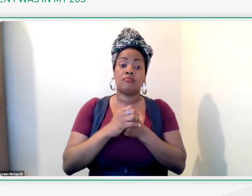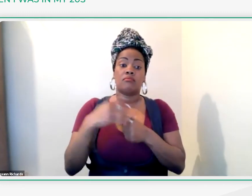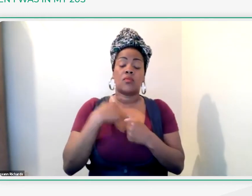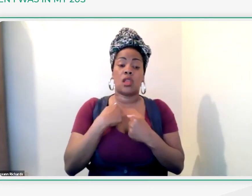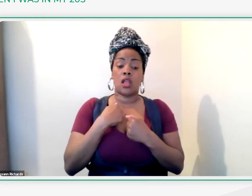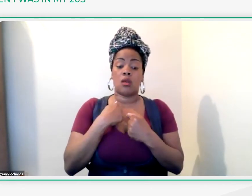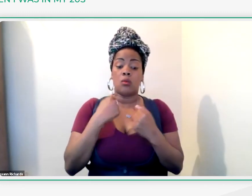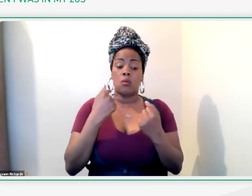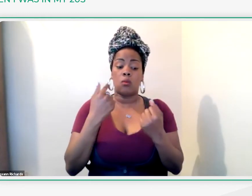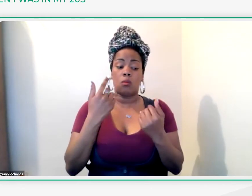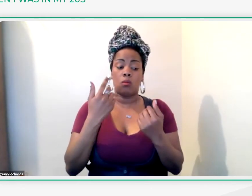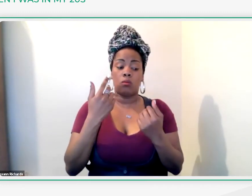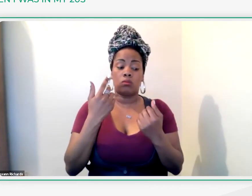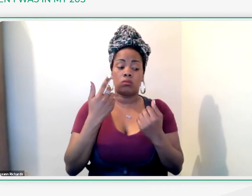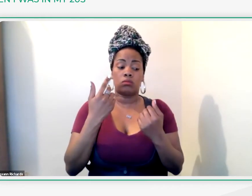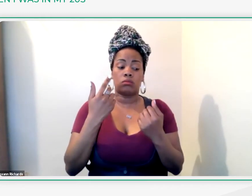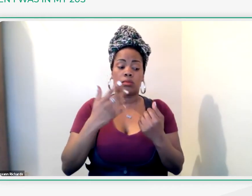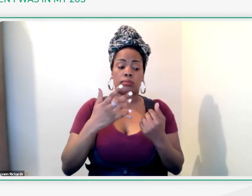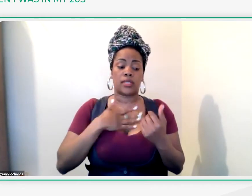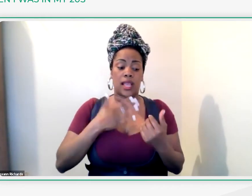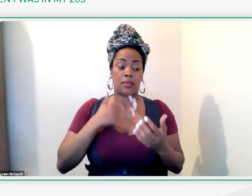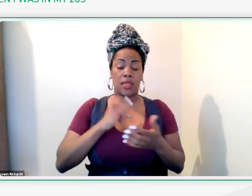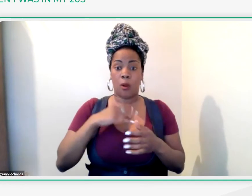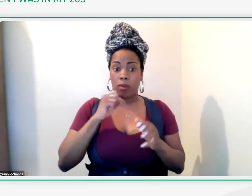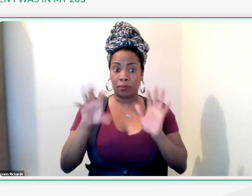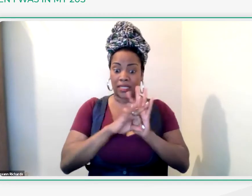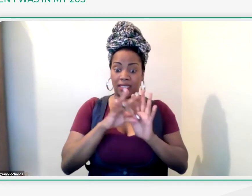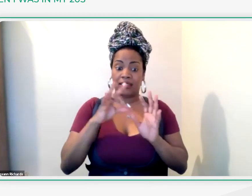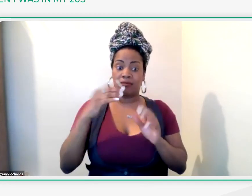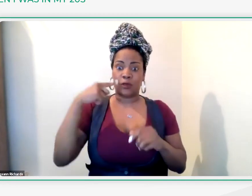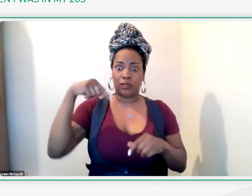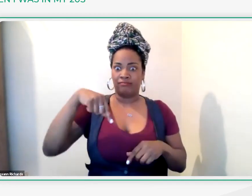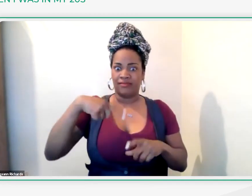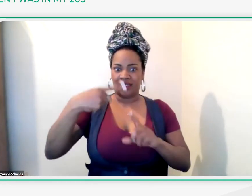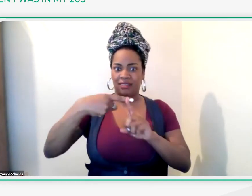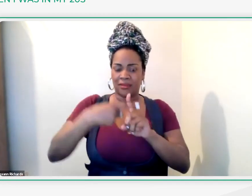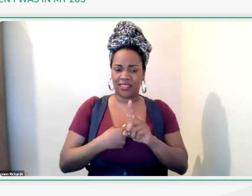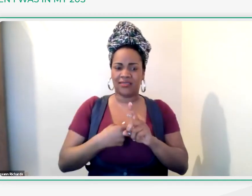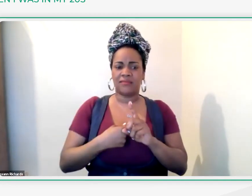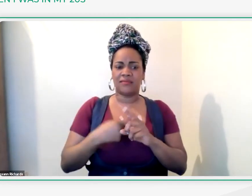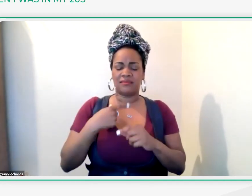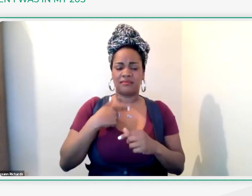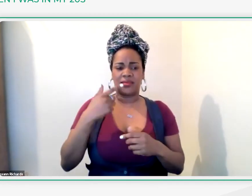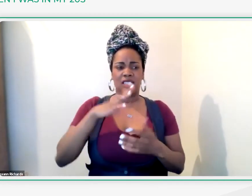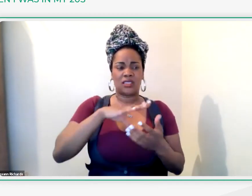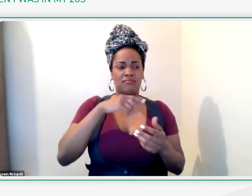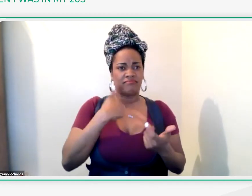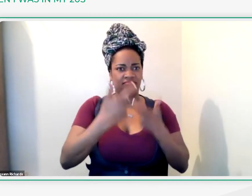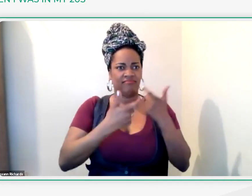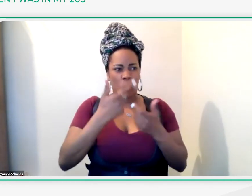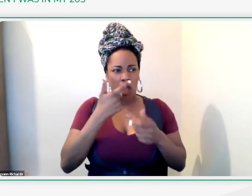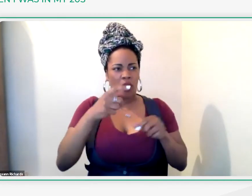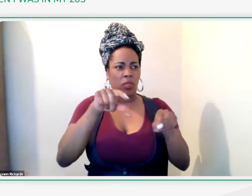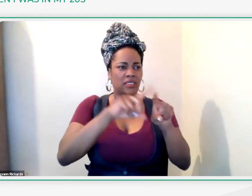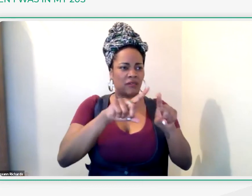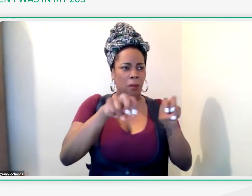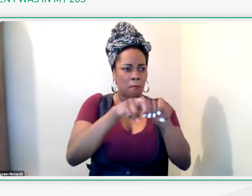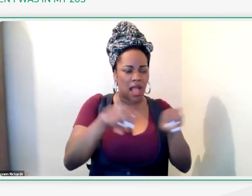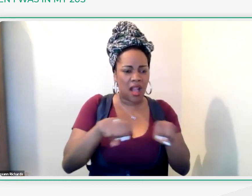Okay, now, I'm happy that I was picked to share my thoughts